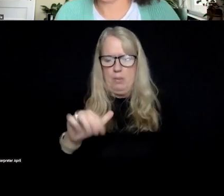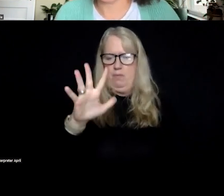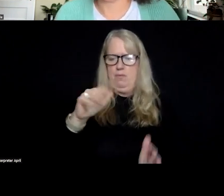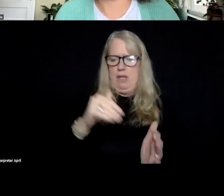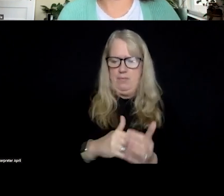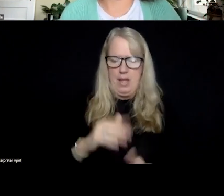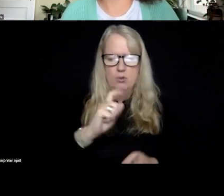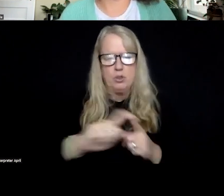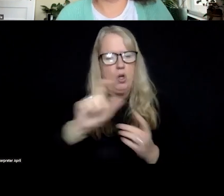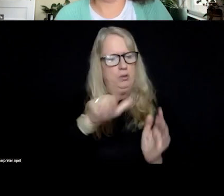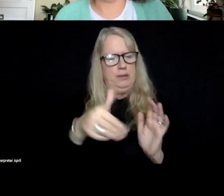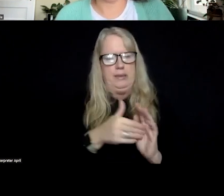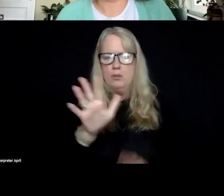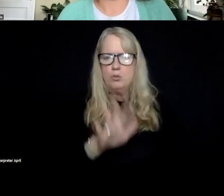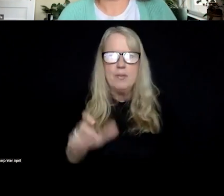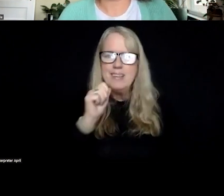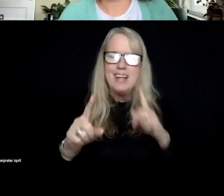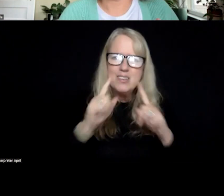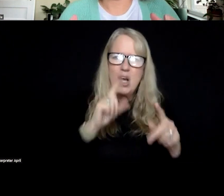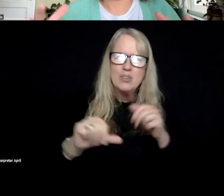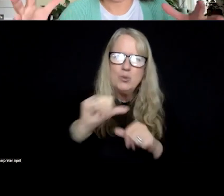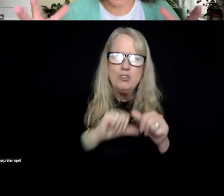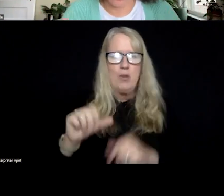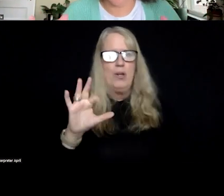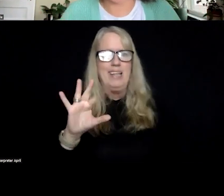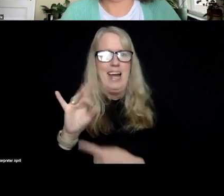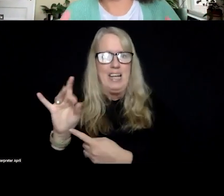ACROSS THE COUNTRY THAT DON'T TALK TO EACH OTHER. 988 IS A ECO